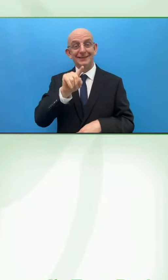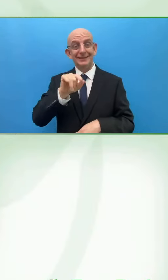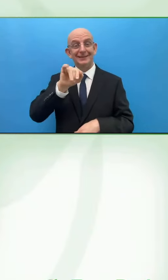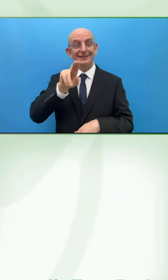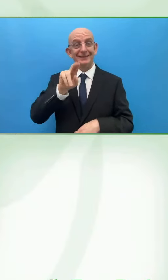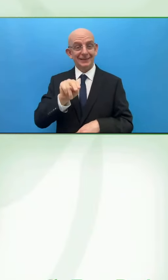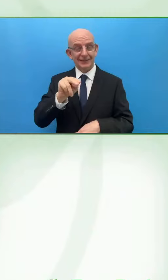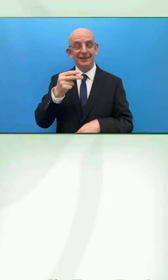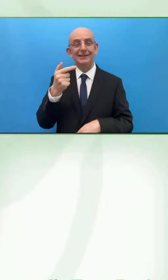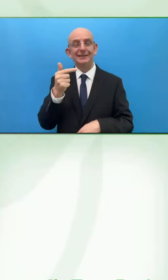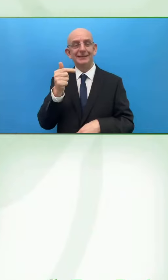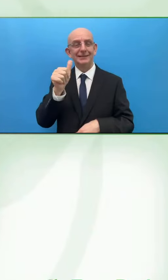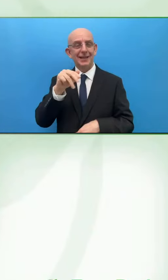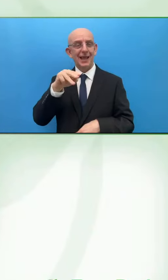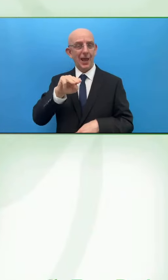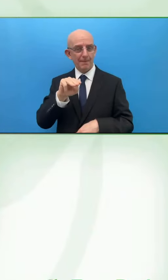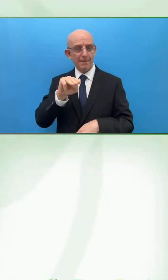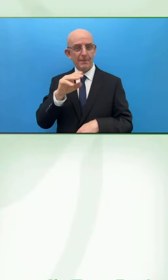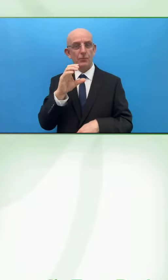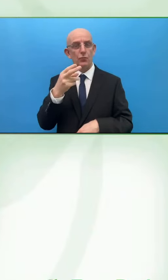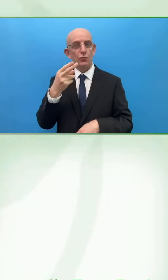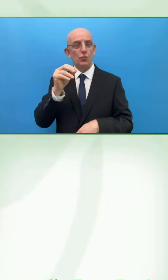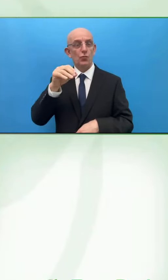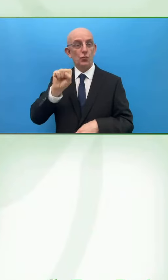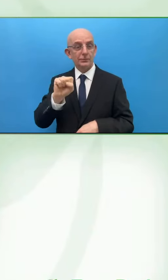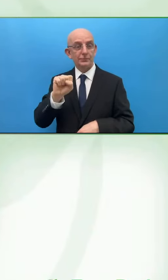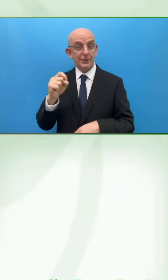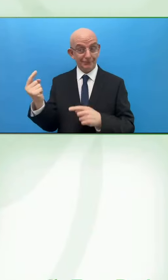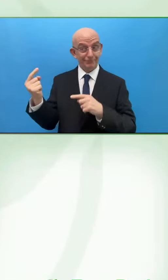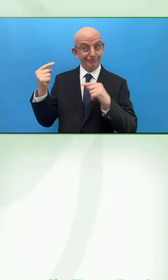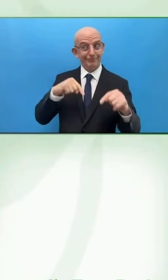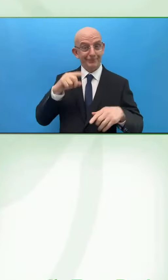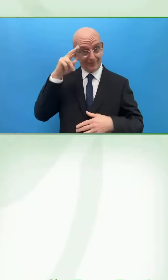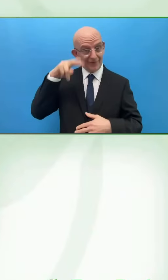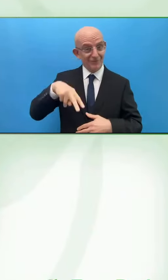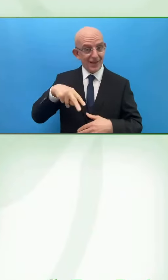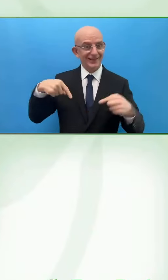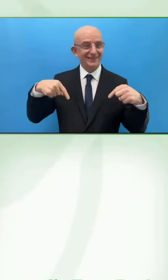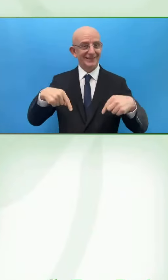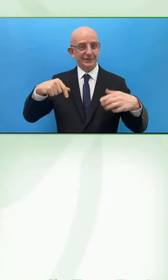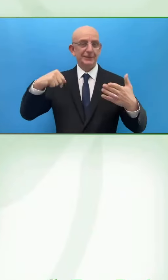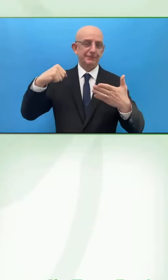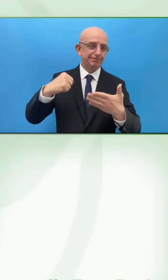Not even the army plane could pick him up.